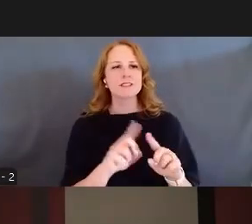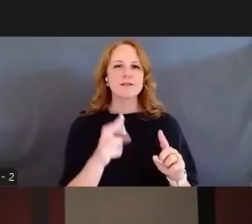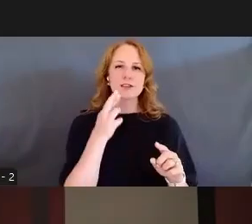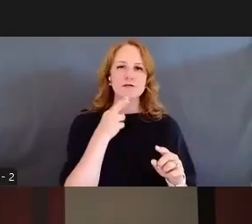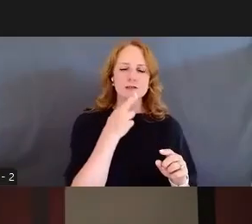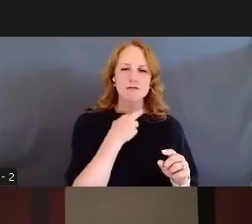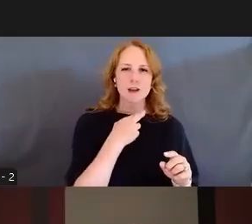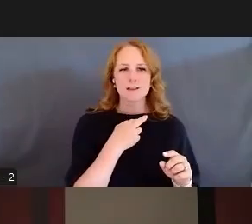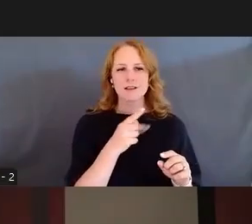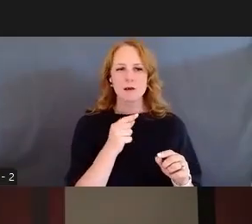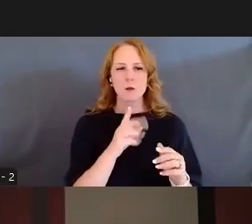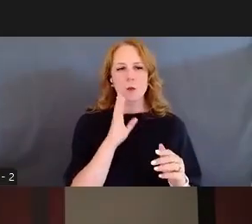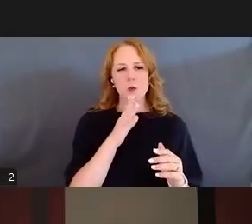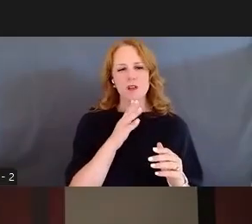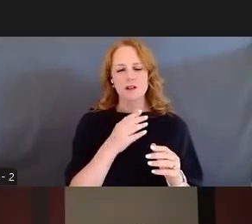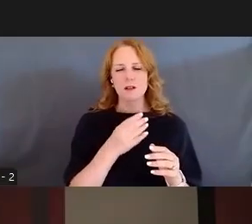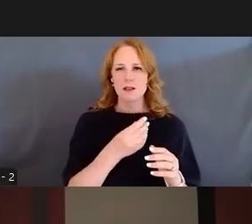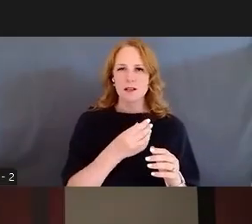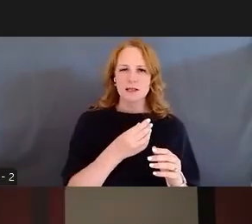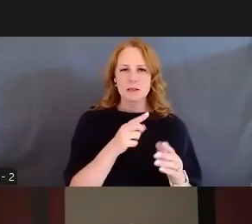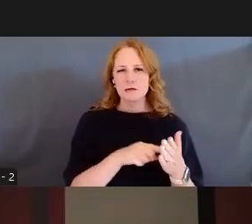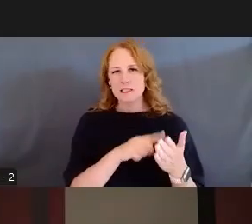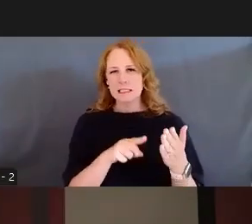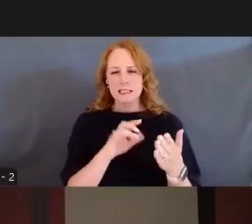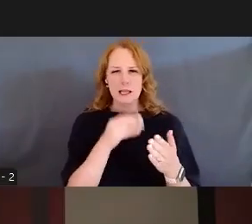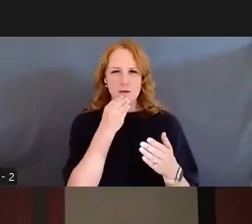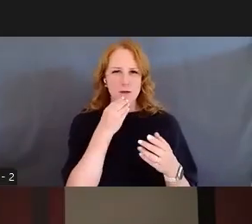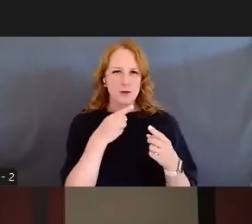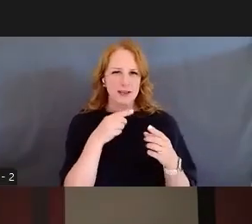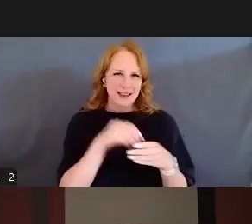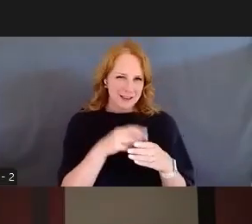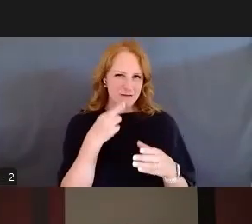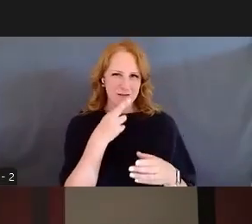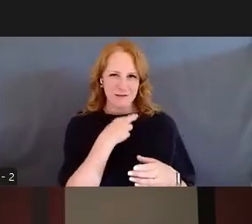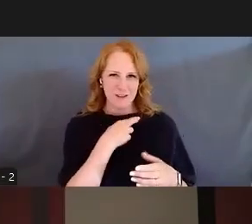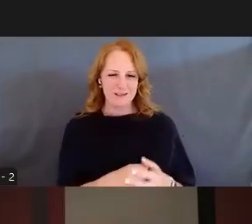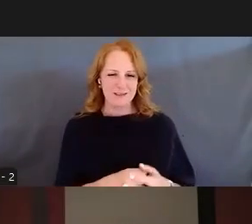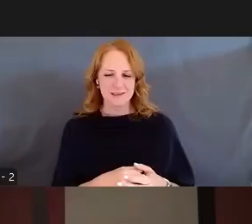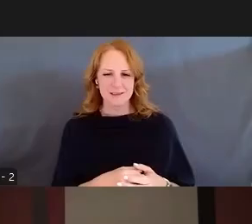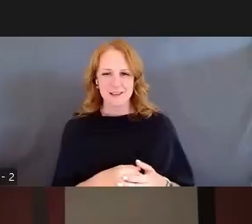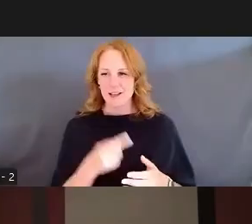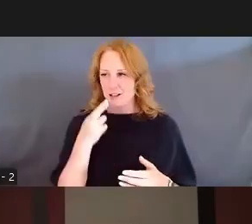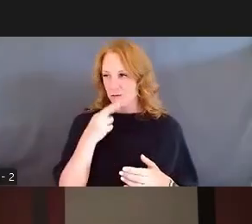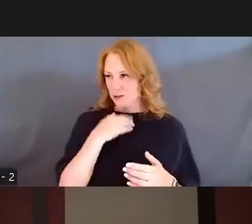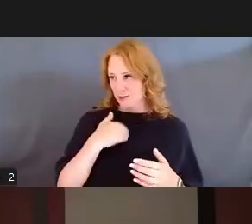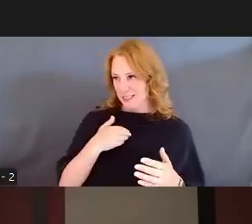critique the food sometimes in the restaurants. Do the restaurants have silverware? Yeah,